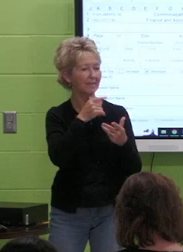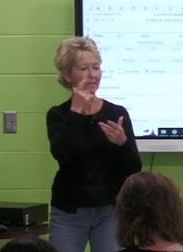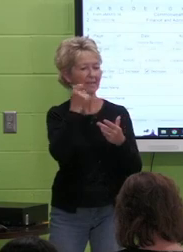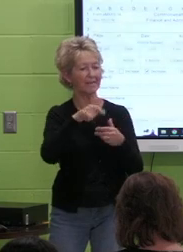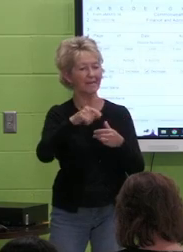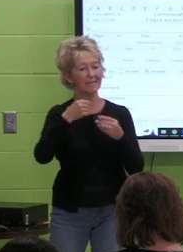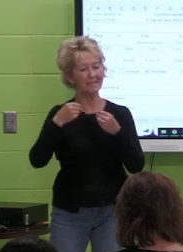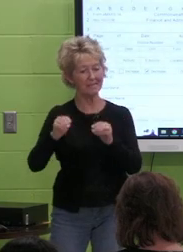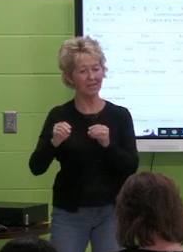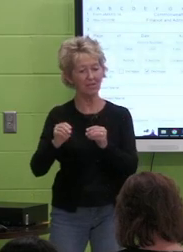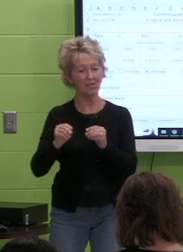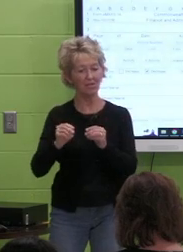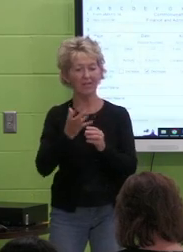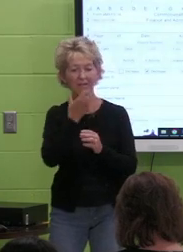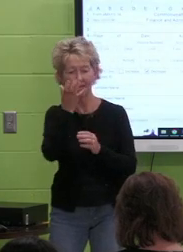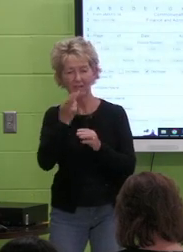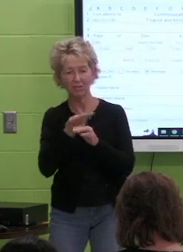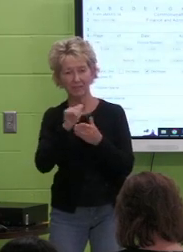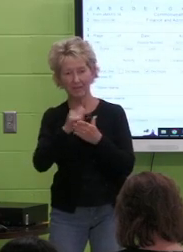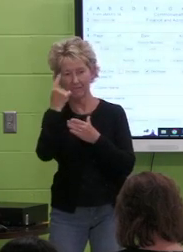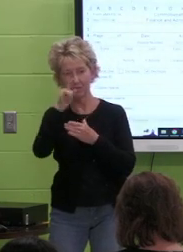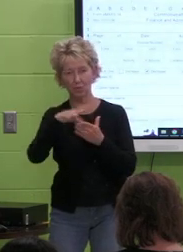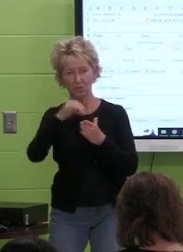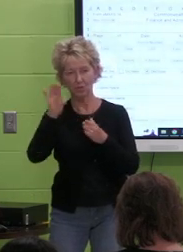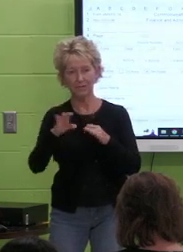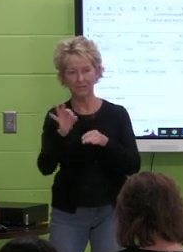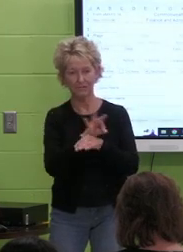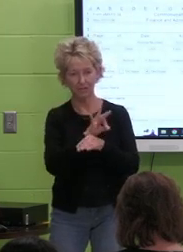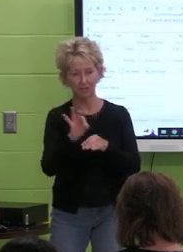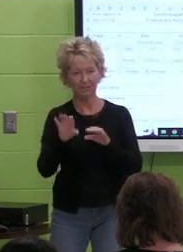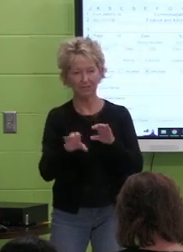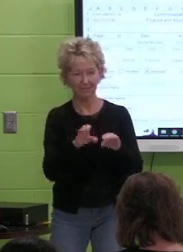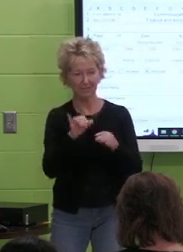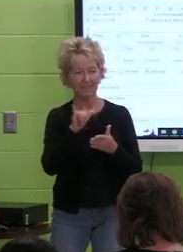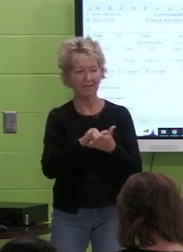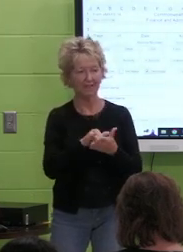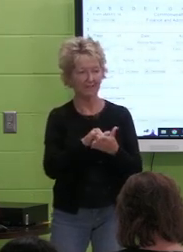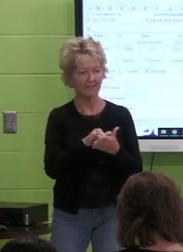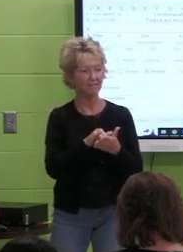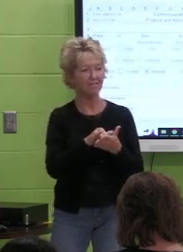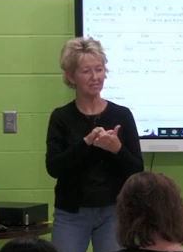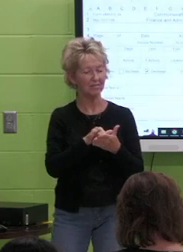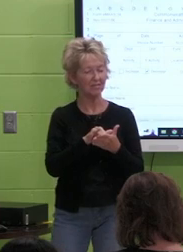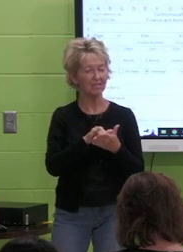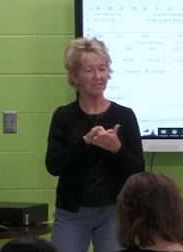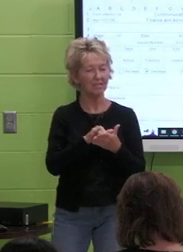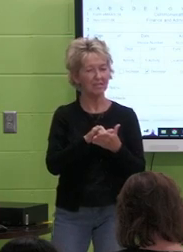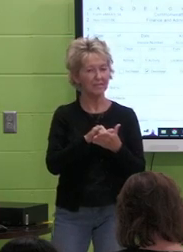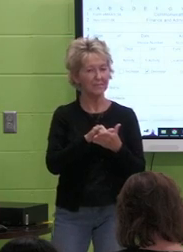sell their hay and then use it for student functions and activities things like that um